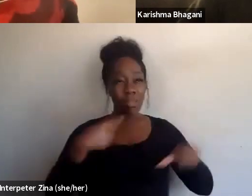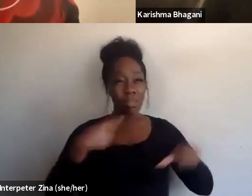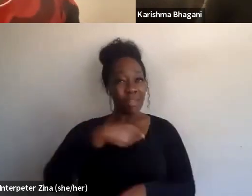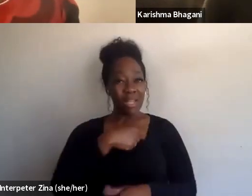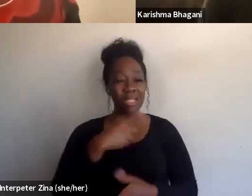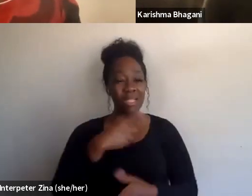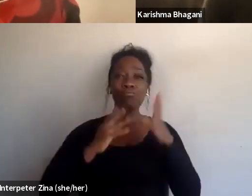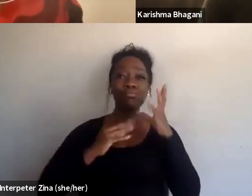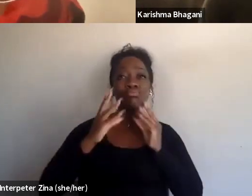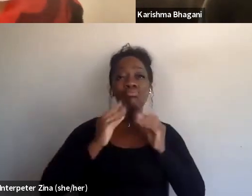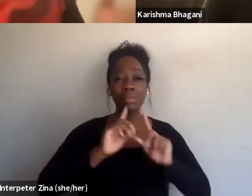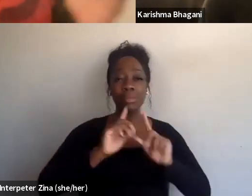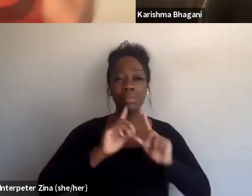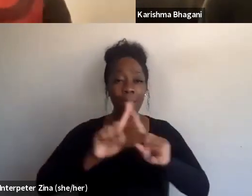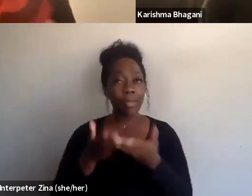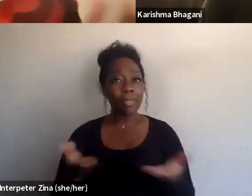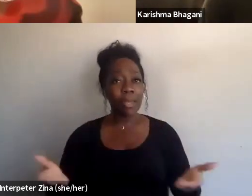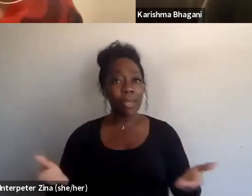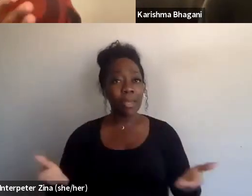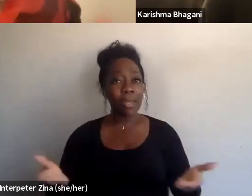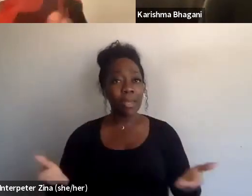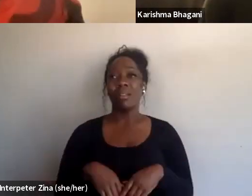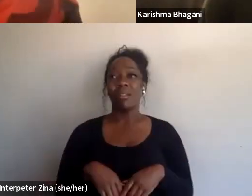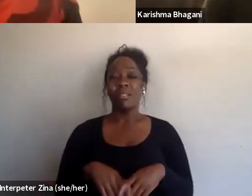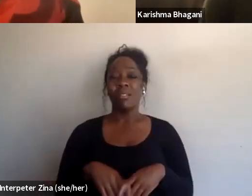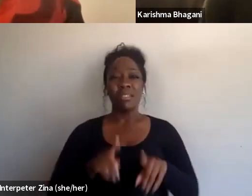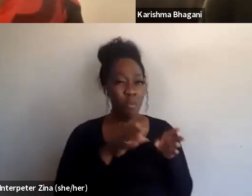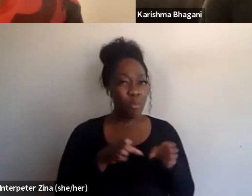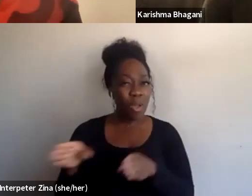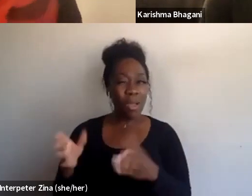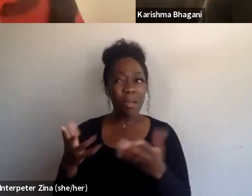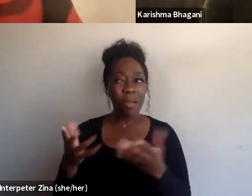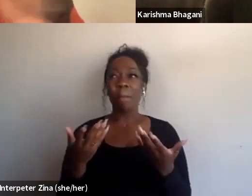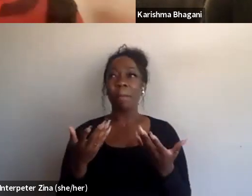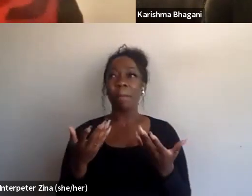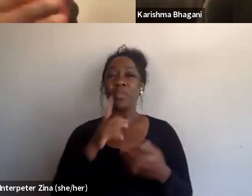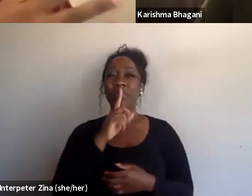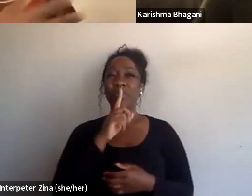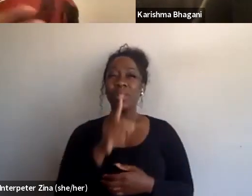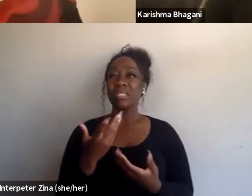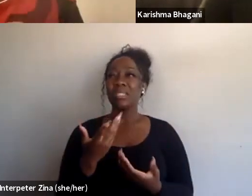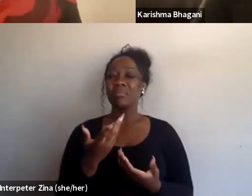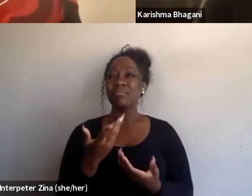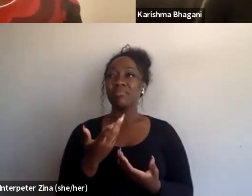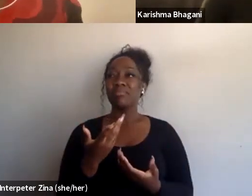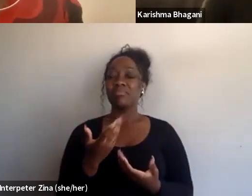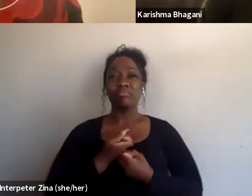in different ways and really sharing the different emotional journeys everyone was going through.